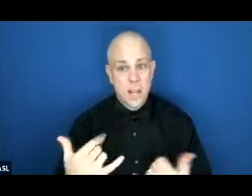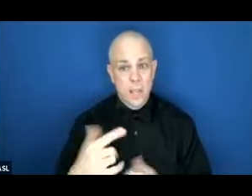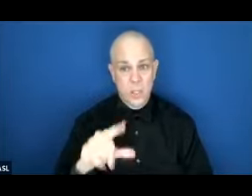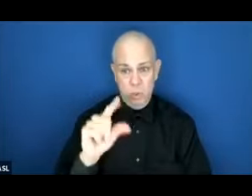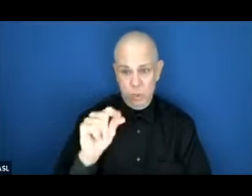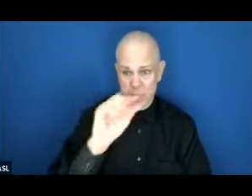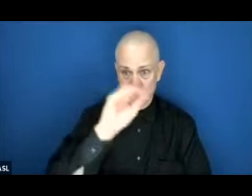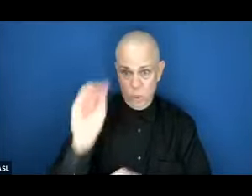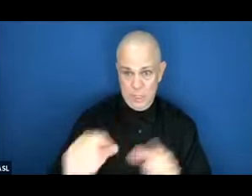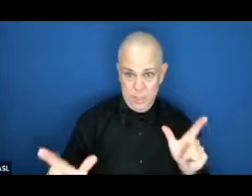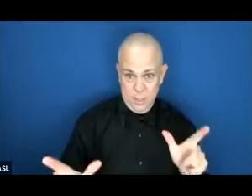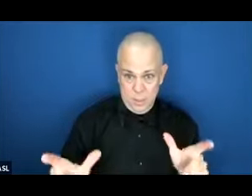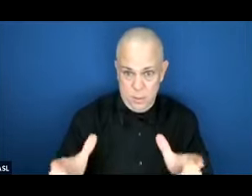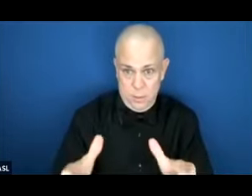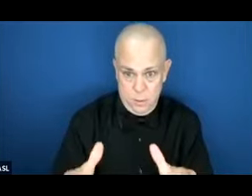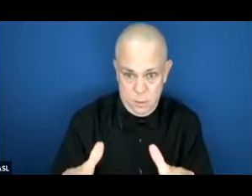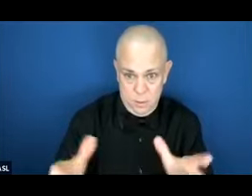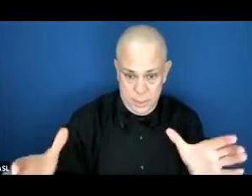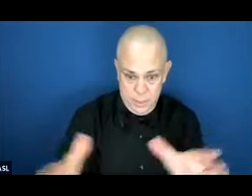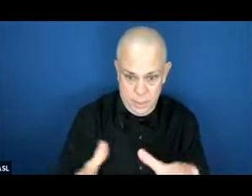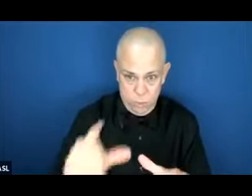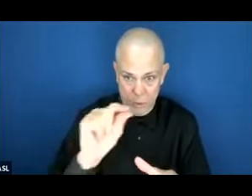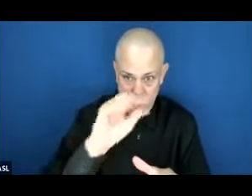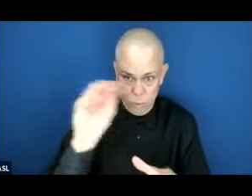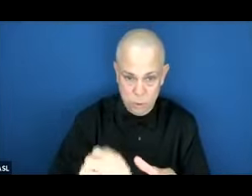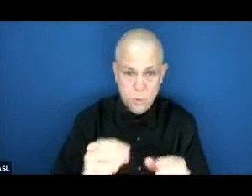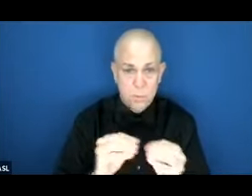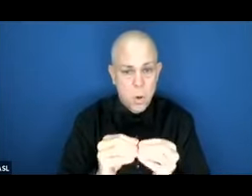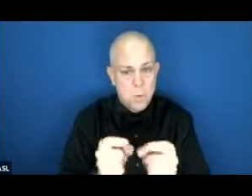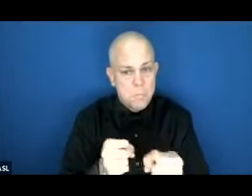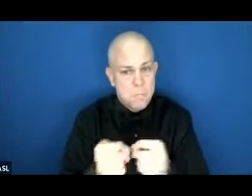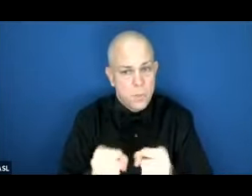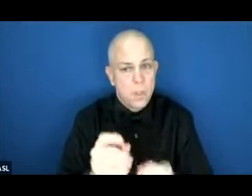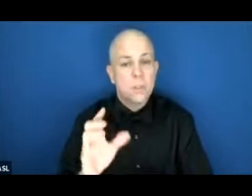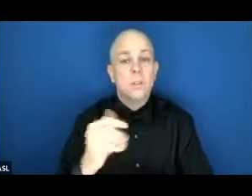heard from Jake and everybody have a good evening we'll talk to you tomorrow